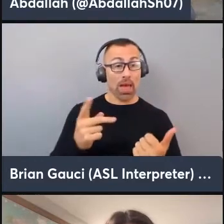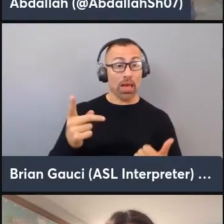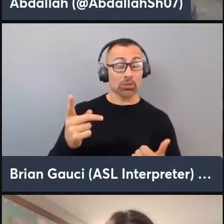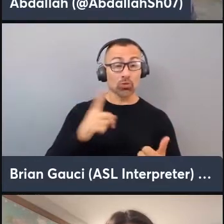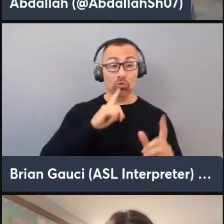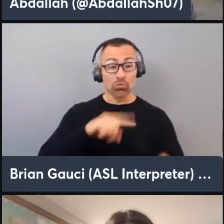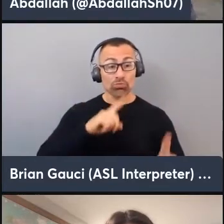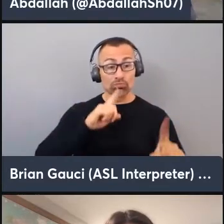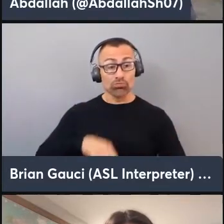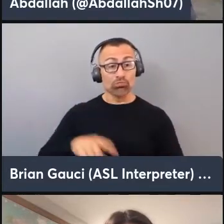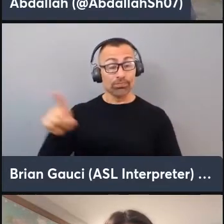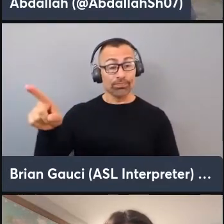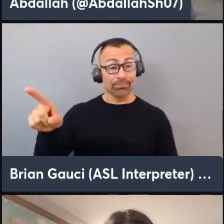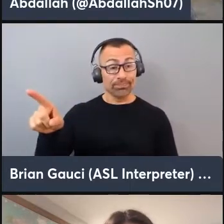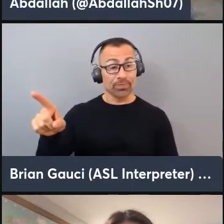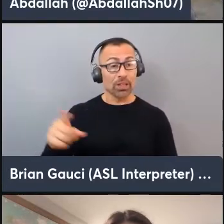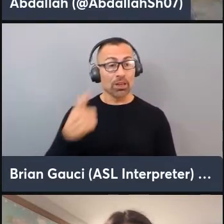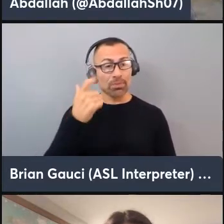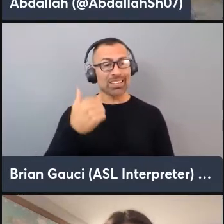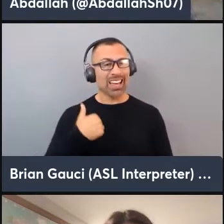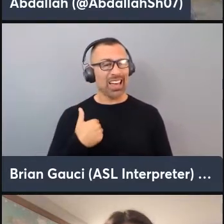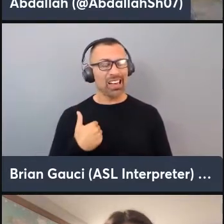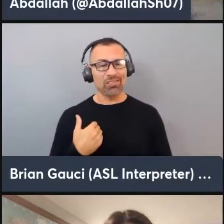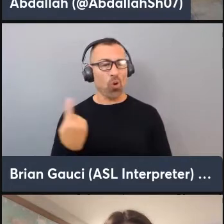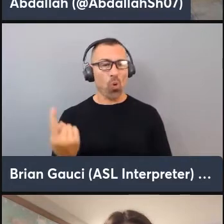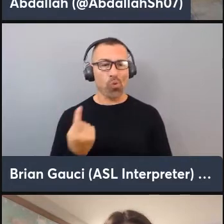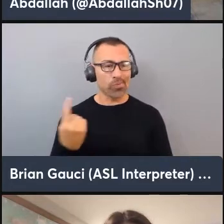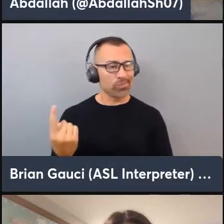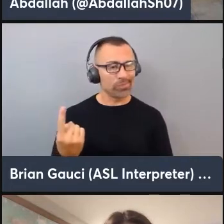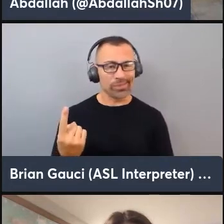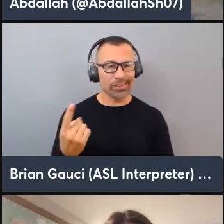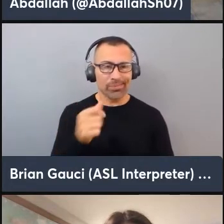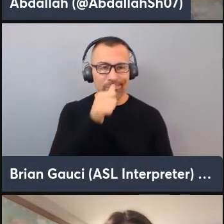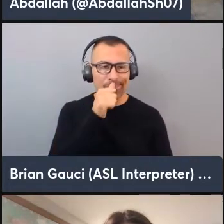since I only have one time password all that I'm doing here is basically verifying